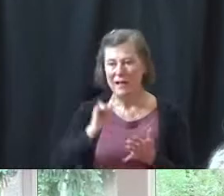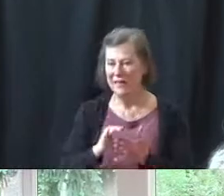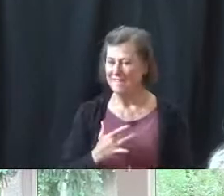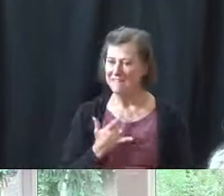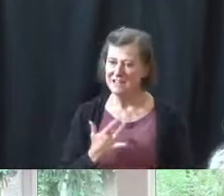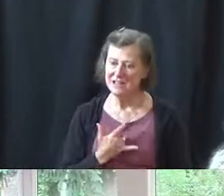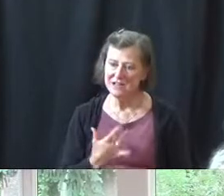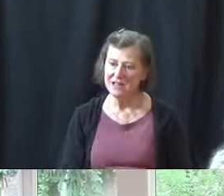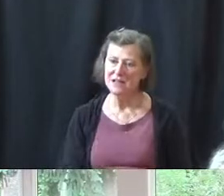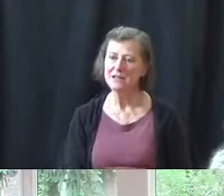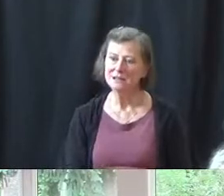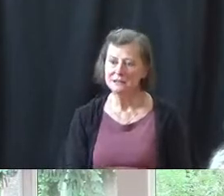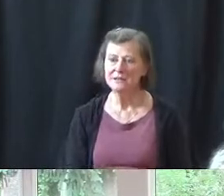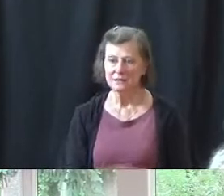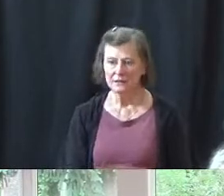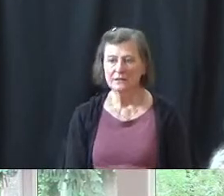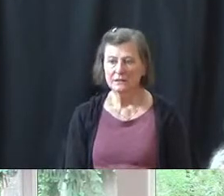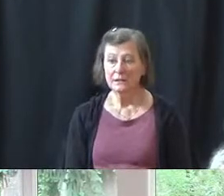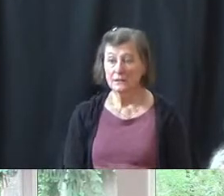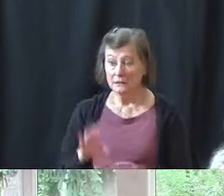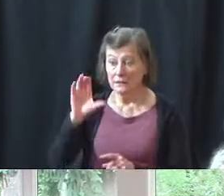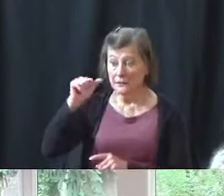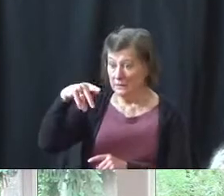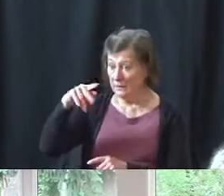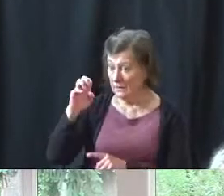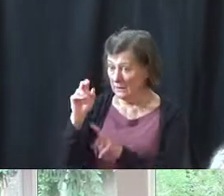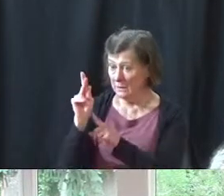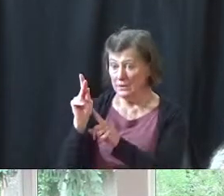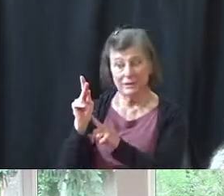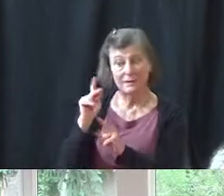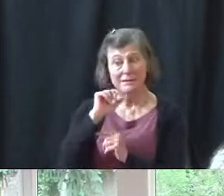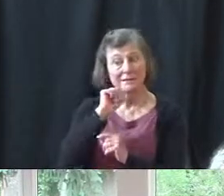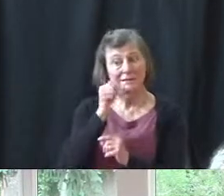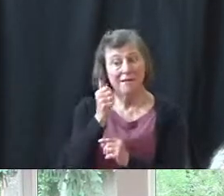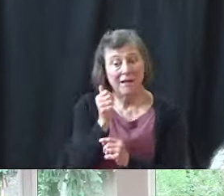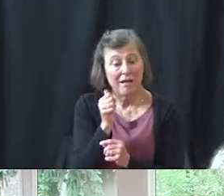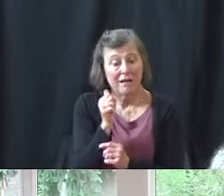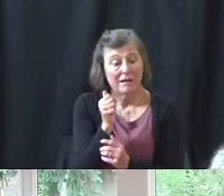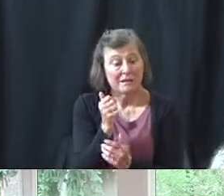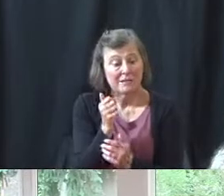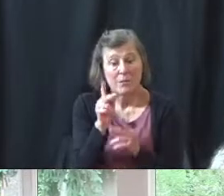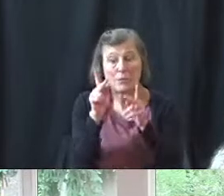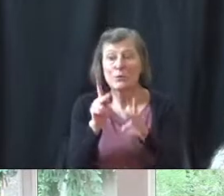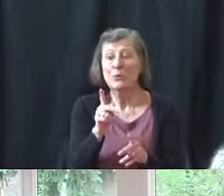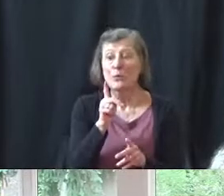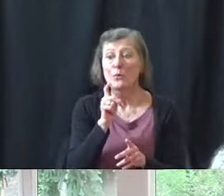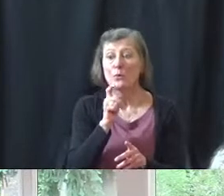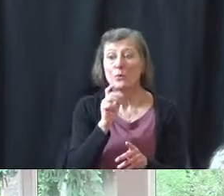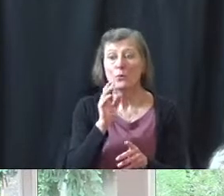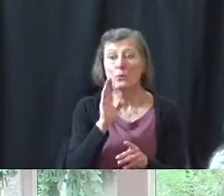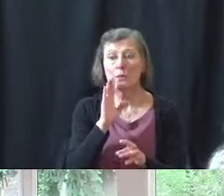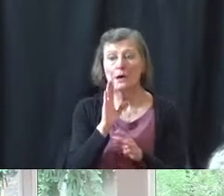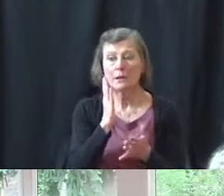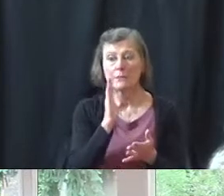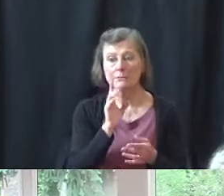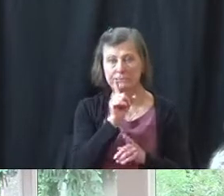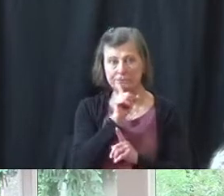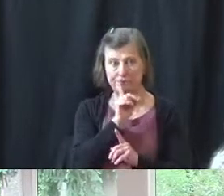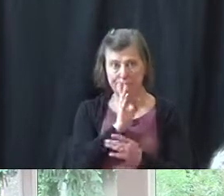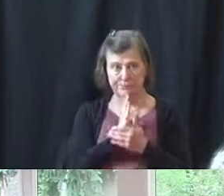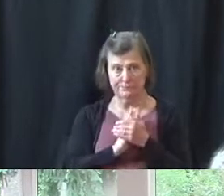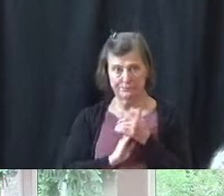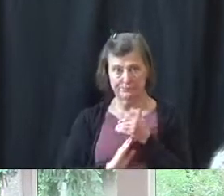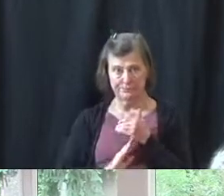But, Čapek was not the sort of minister who could or would be silenced.